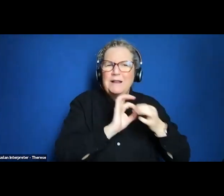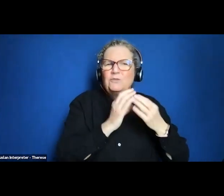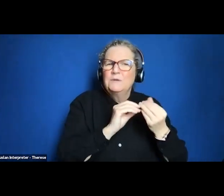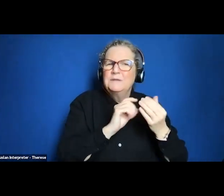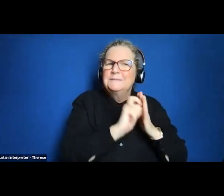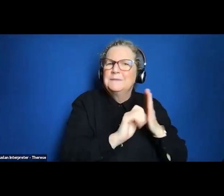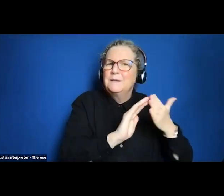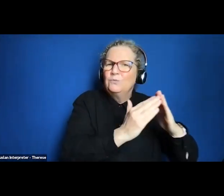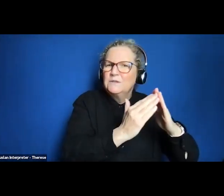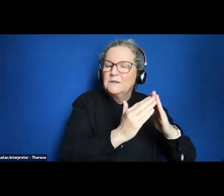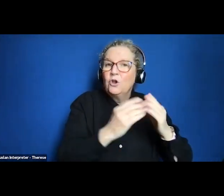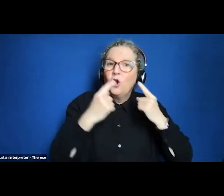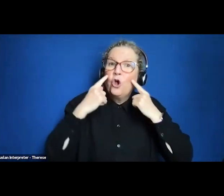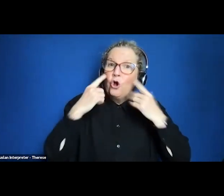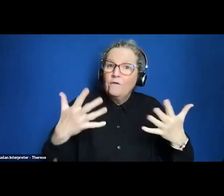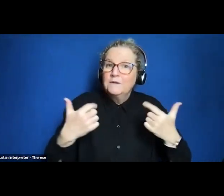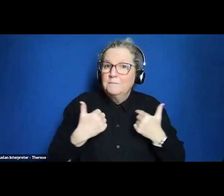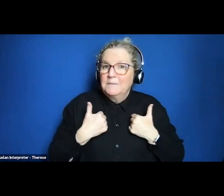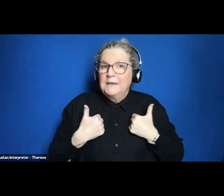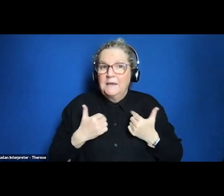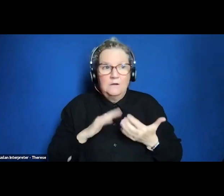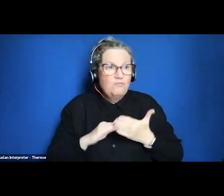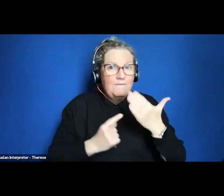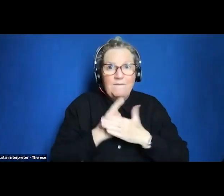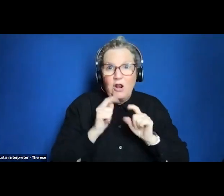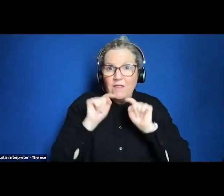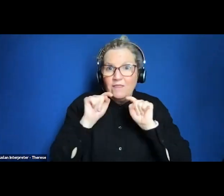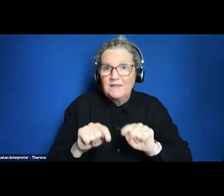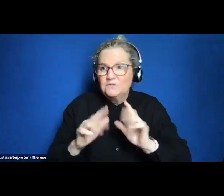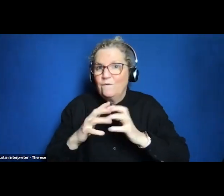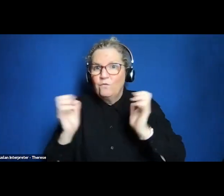And often when I come to events like this or forums like this,